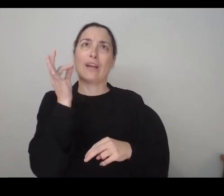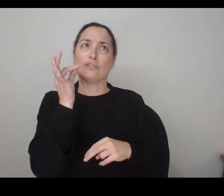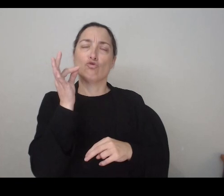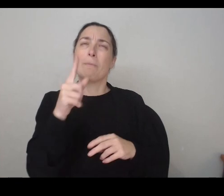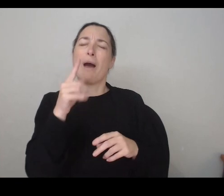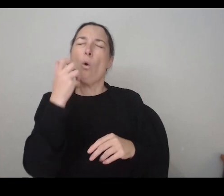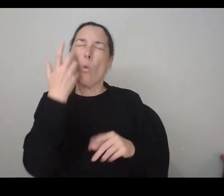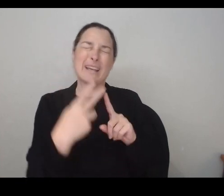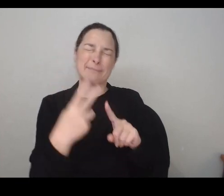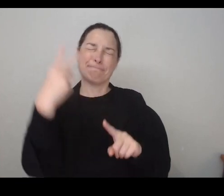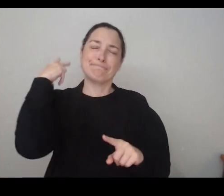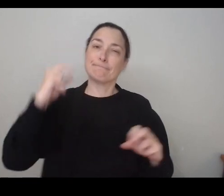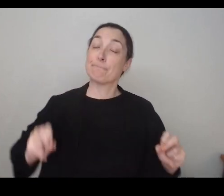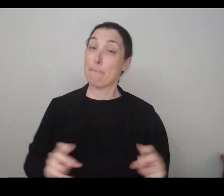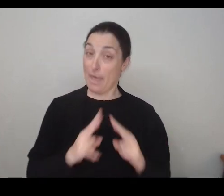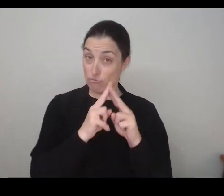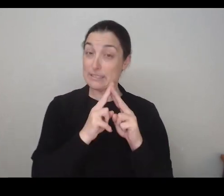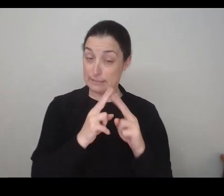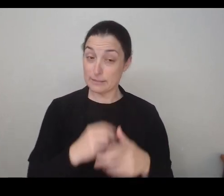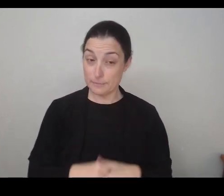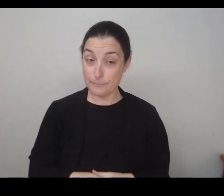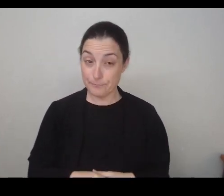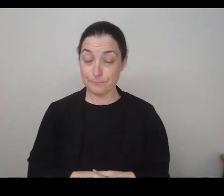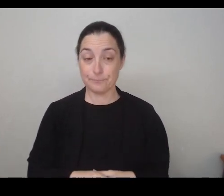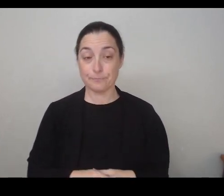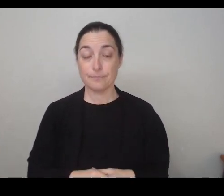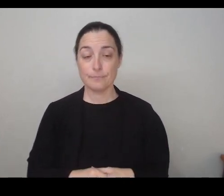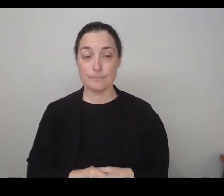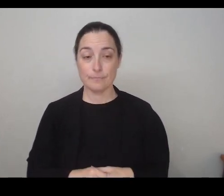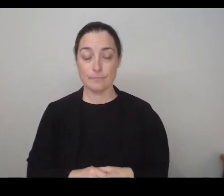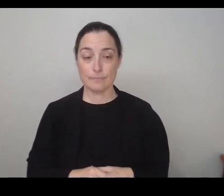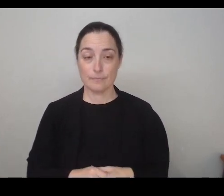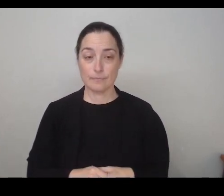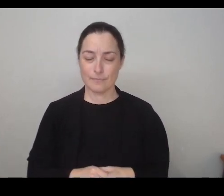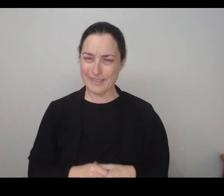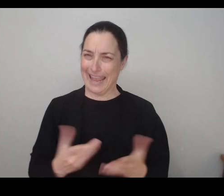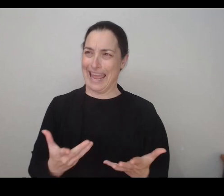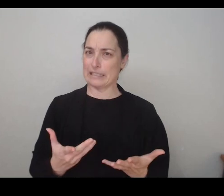And when he writes "Avant et Après", it's strange that he doesn't speak so much of the Marquesas,